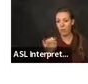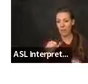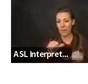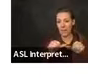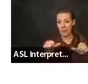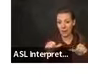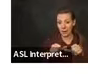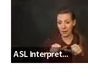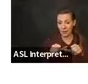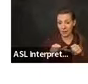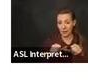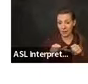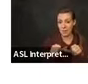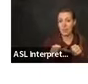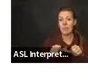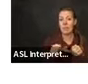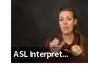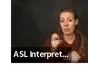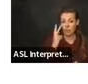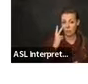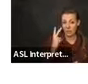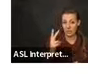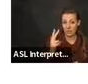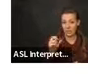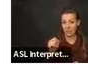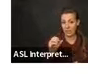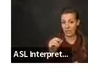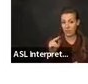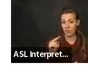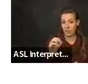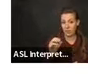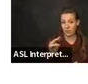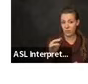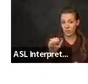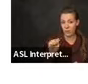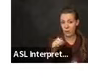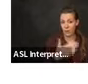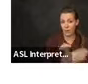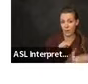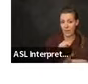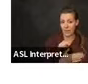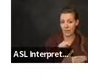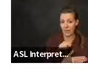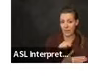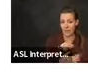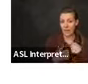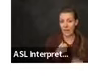You can see that Sonoma County, shown here in blue, has the third highest case rate